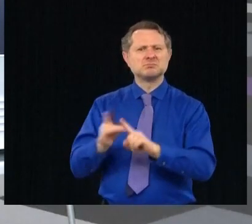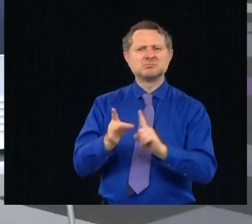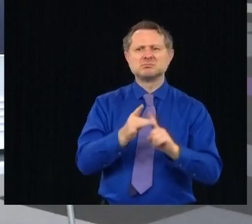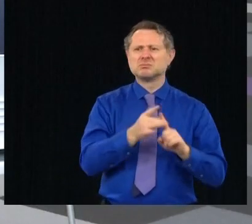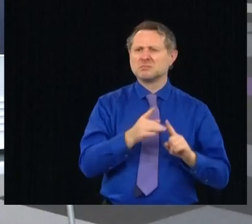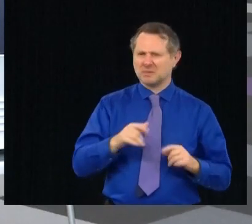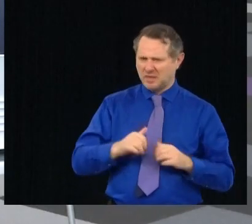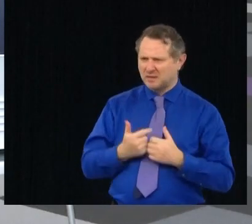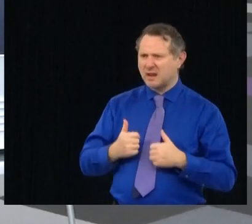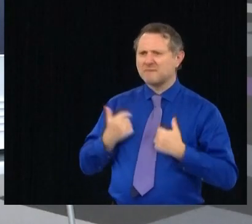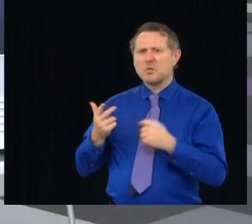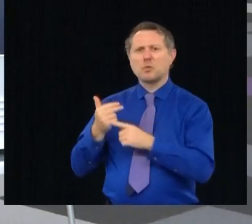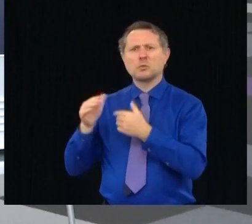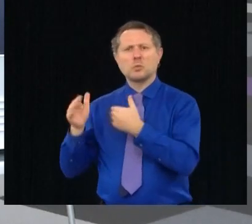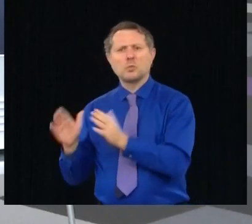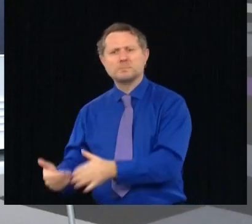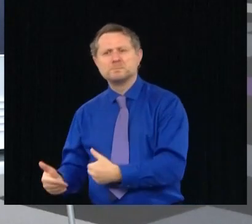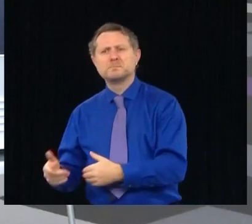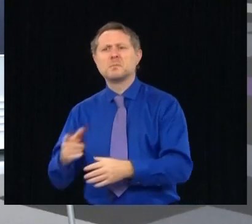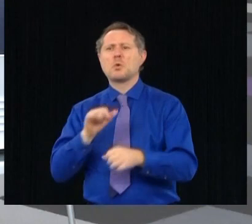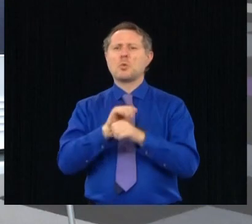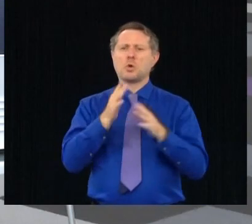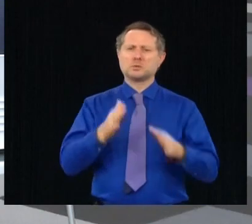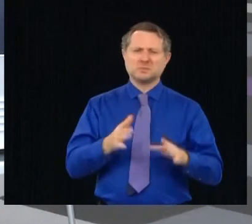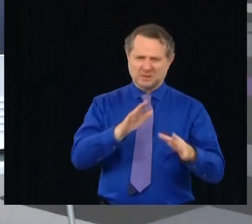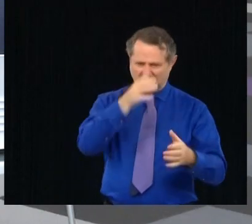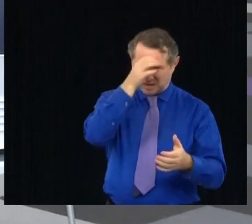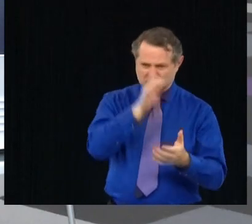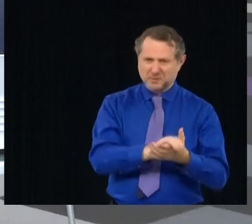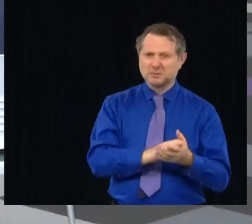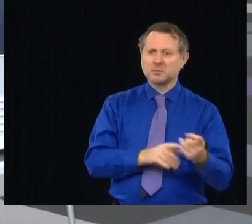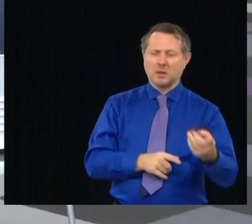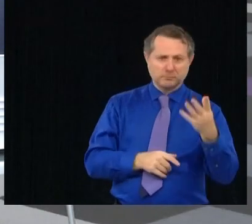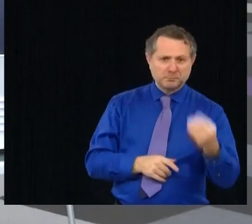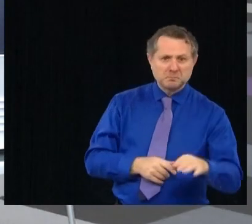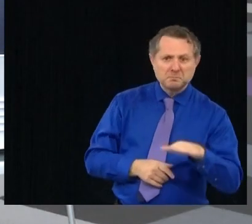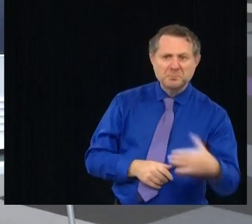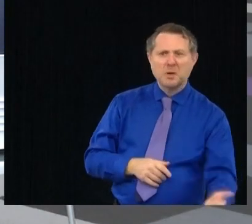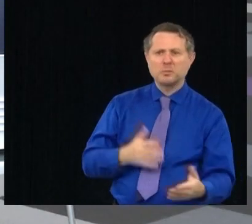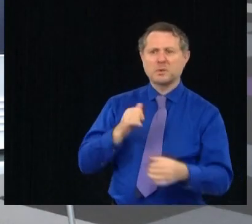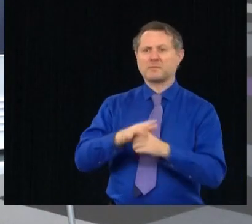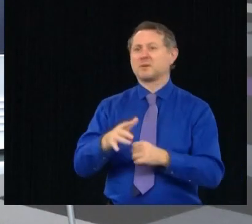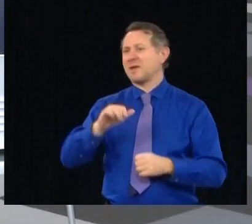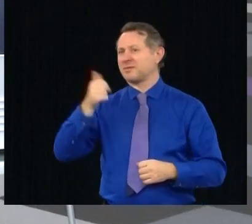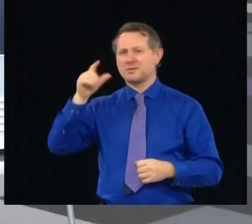MORE THAN HALF OF THE WORKERS HAVE TESTED POSITIVE,